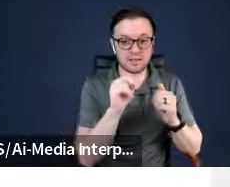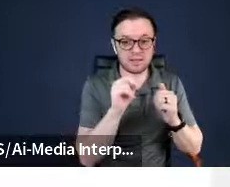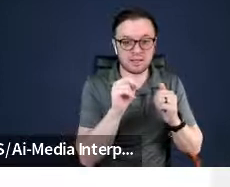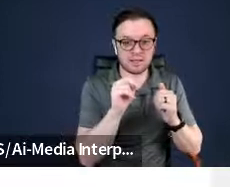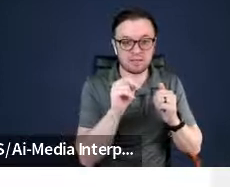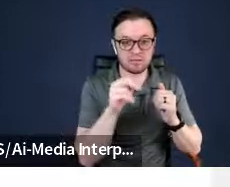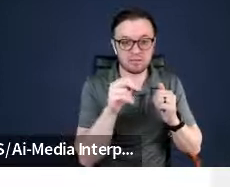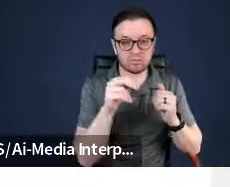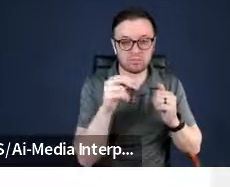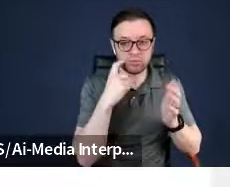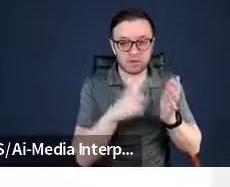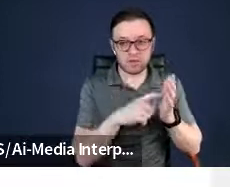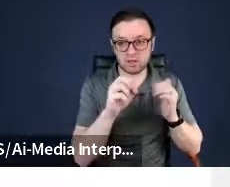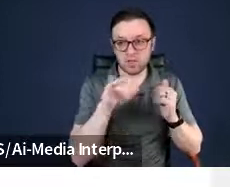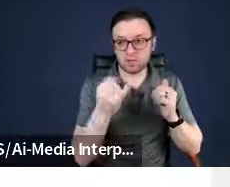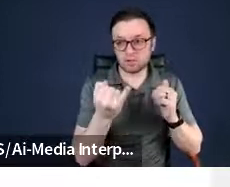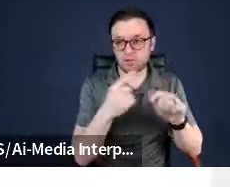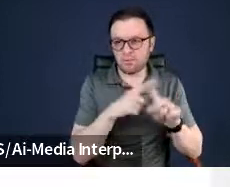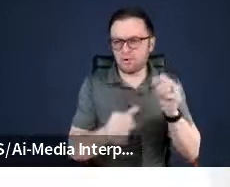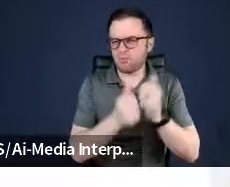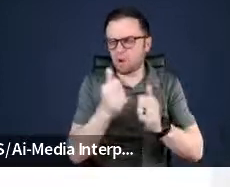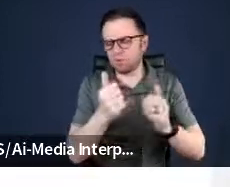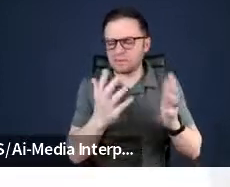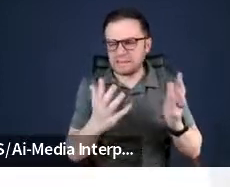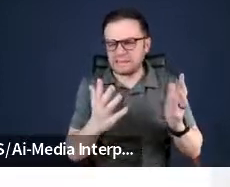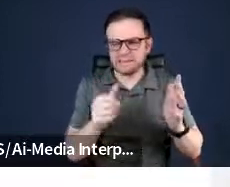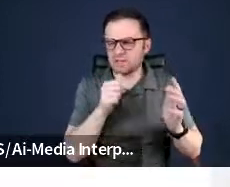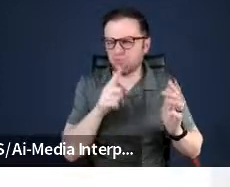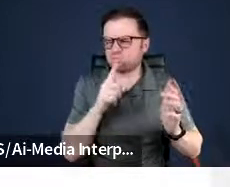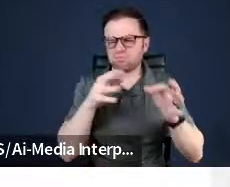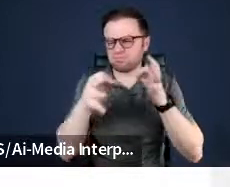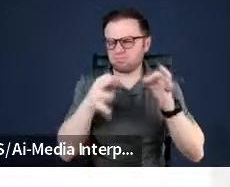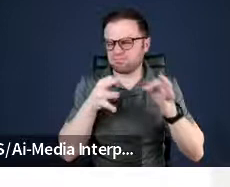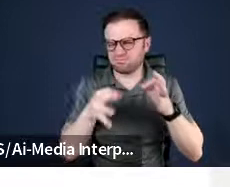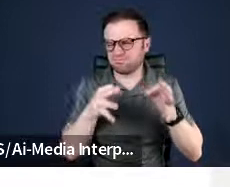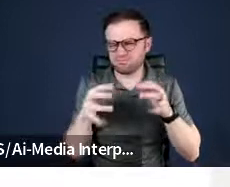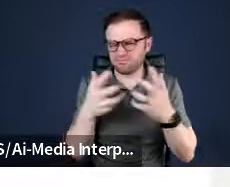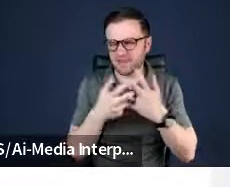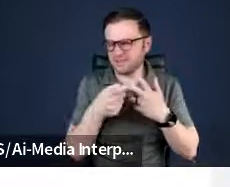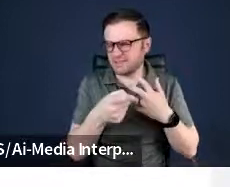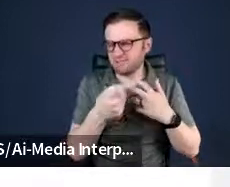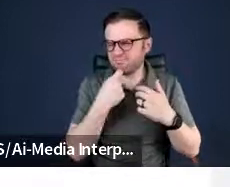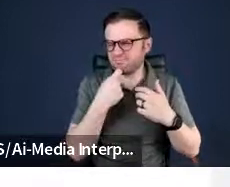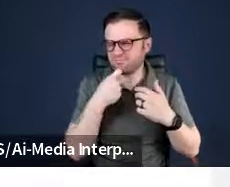where it can recognize objects